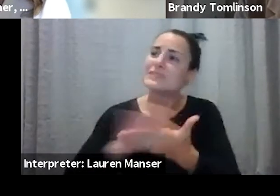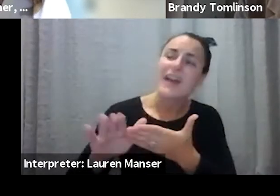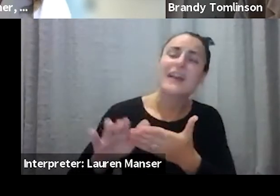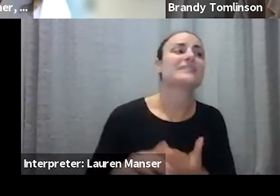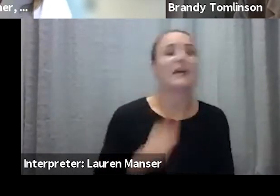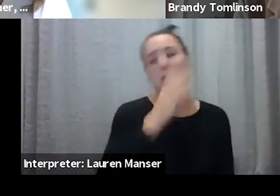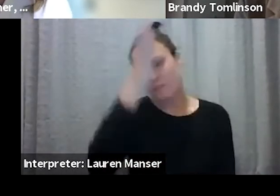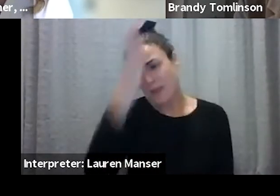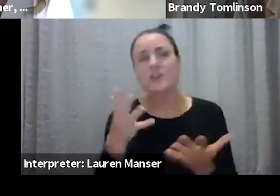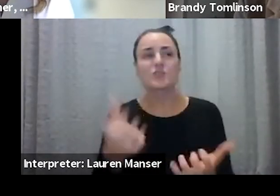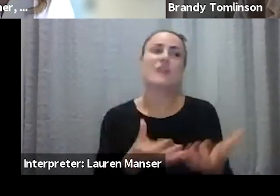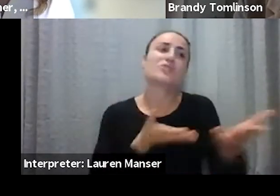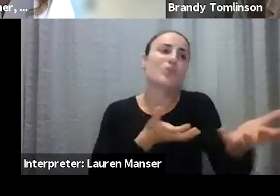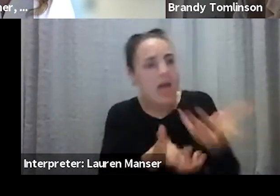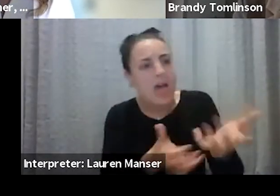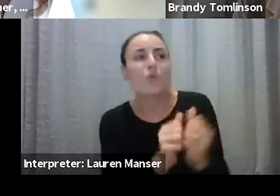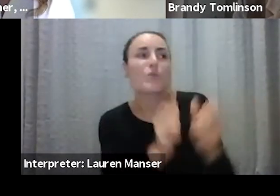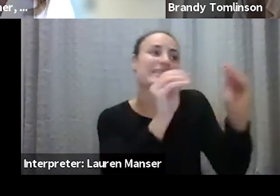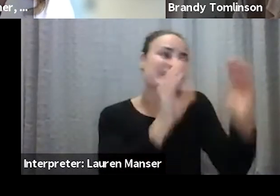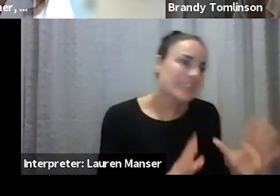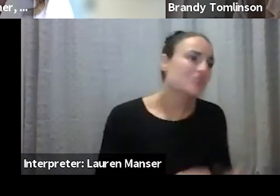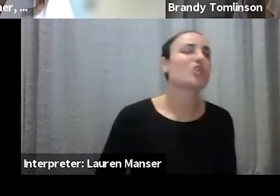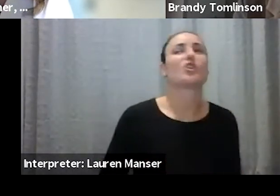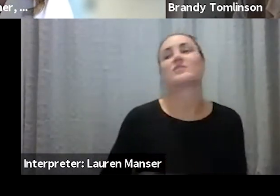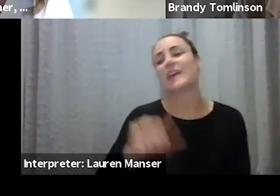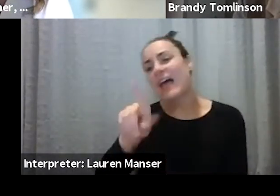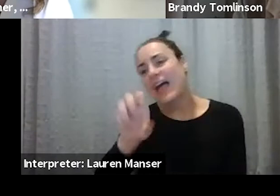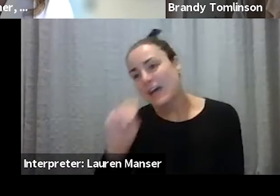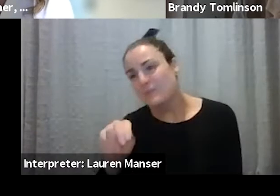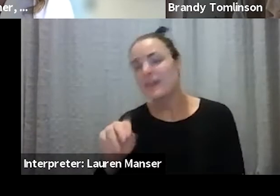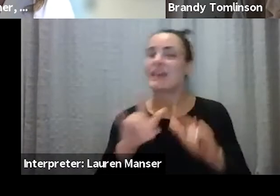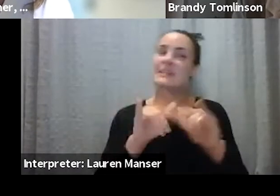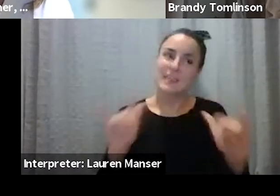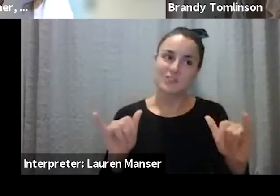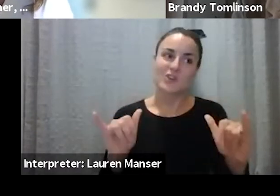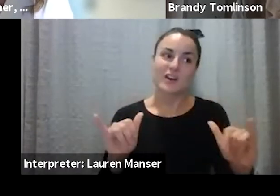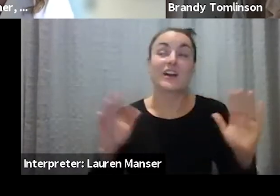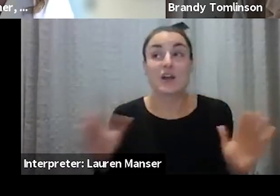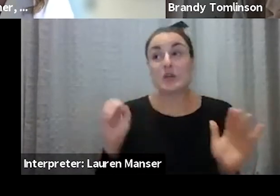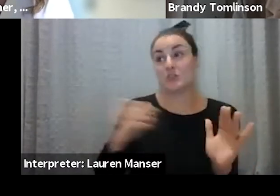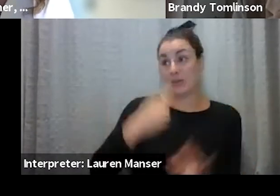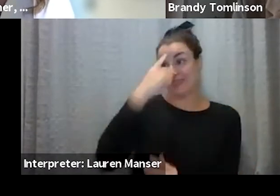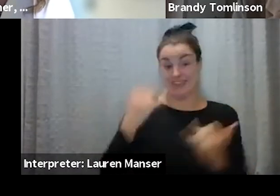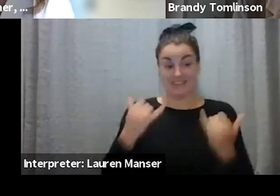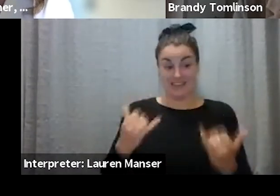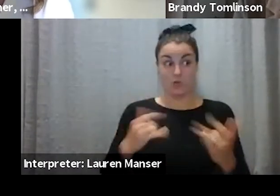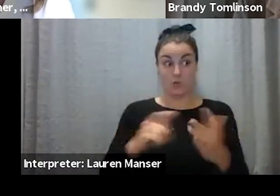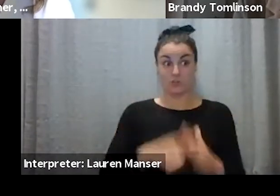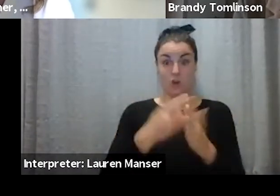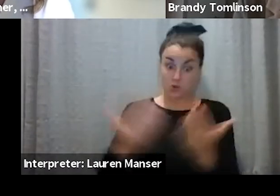So let's just talk a little bit about that, especially in terms of we're starting a new school year, and this is super new because some students